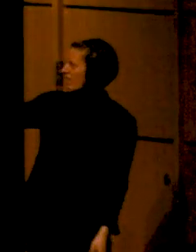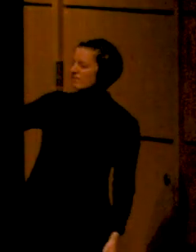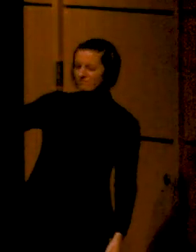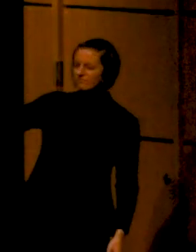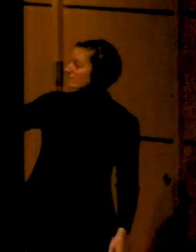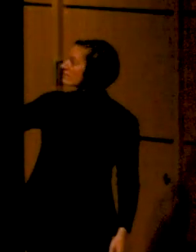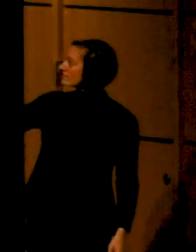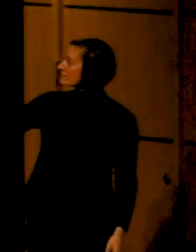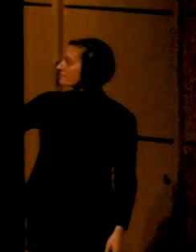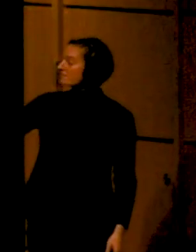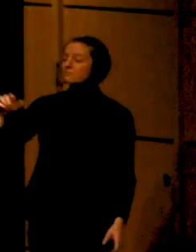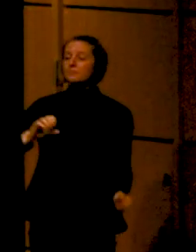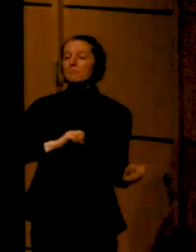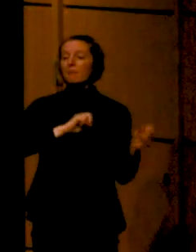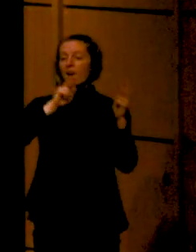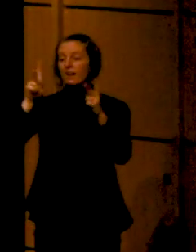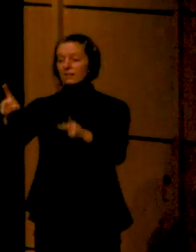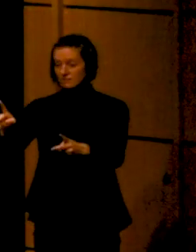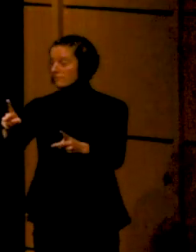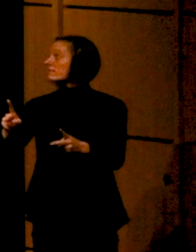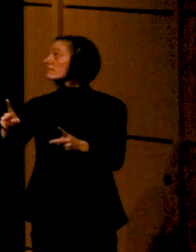He went back to Toronto and made this oil painting.